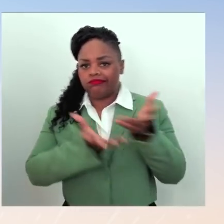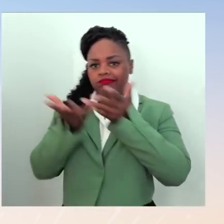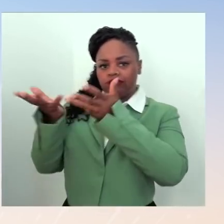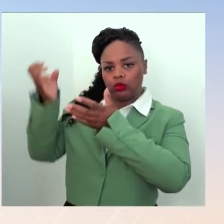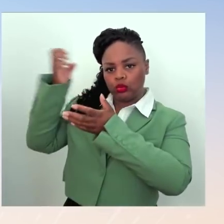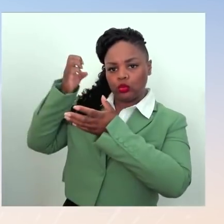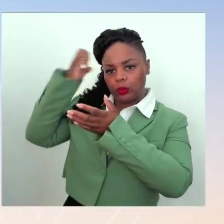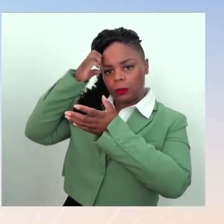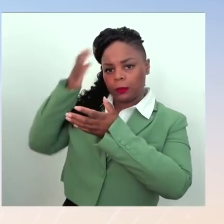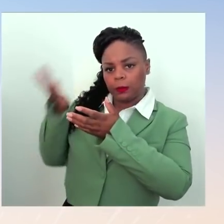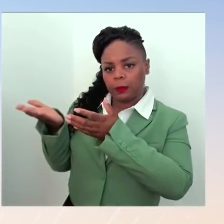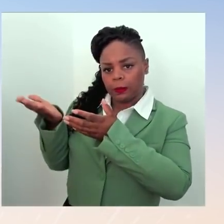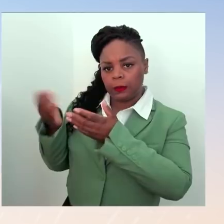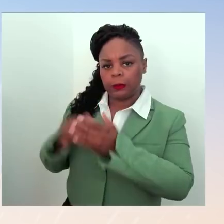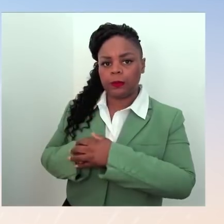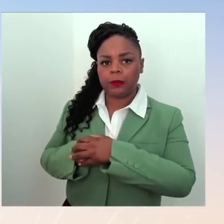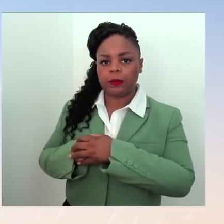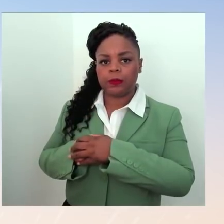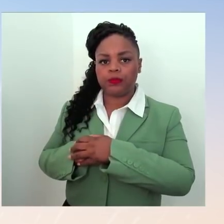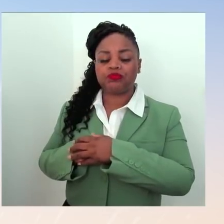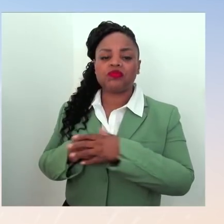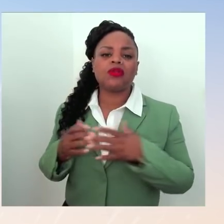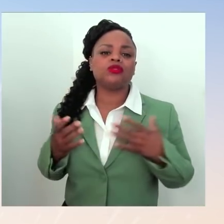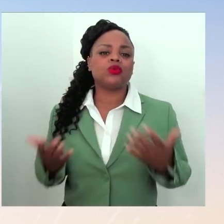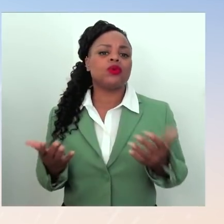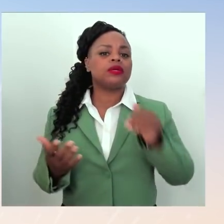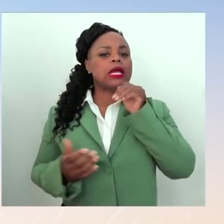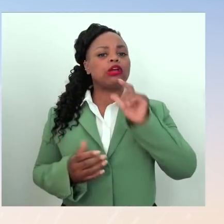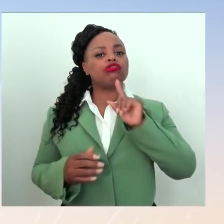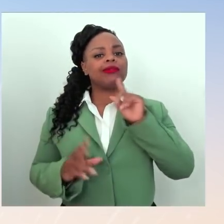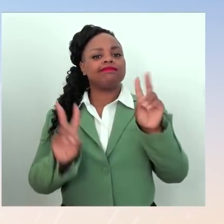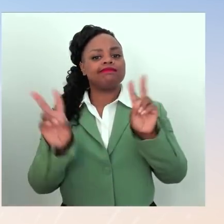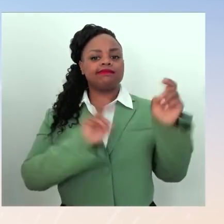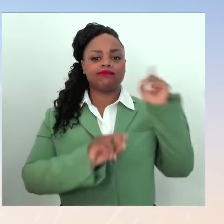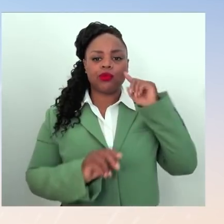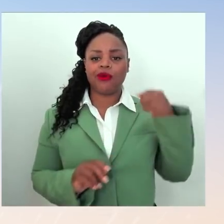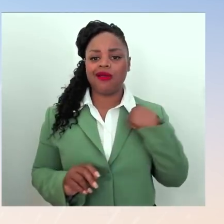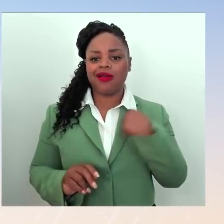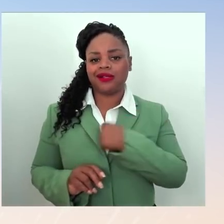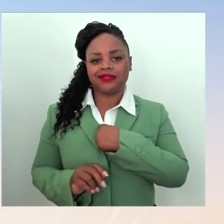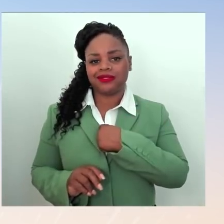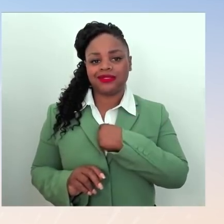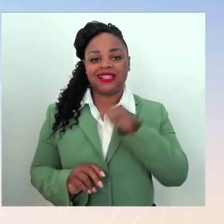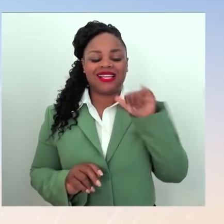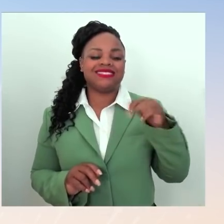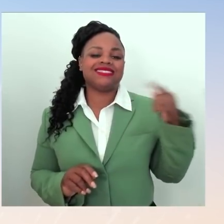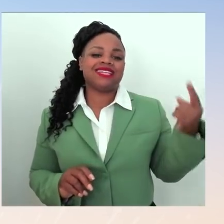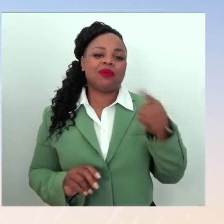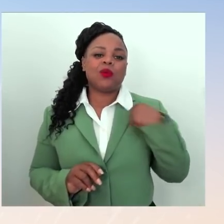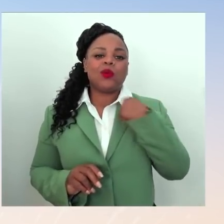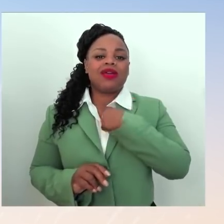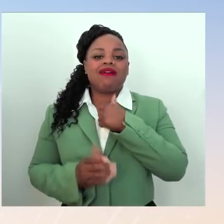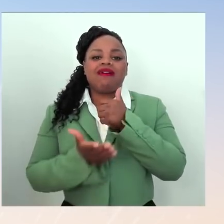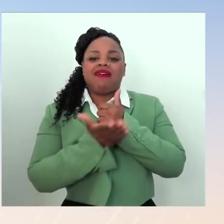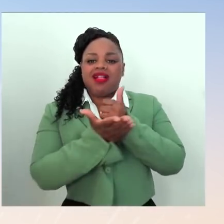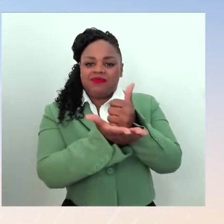and more an issue for the Europeans. And to your point, it is something we've been working on for some time. In terms of global oil supply,